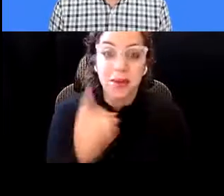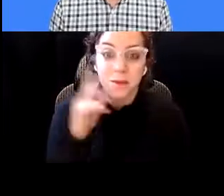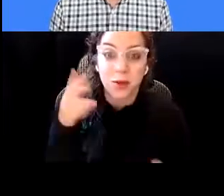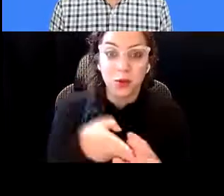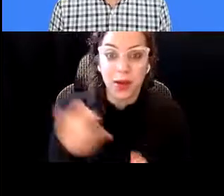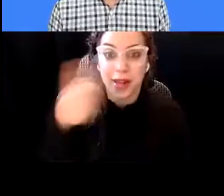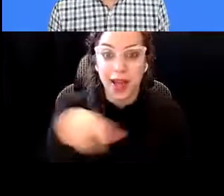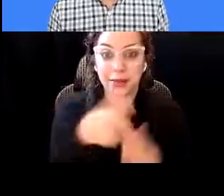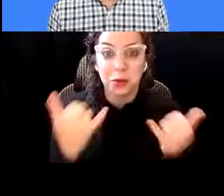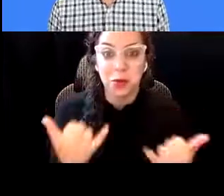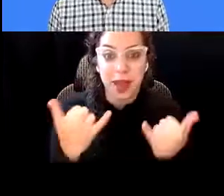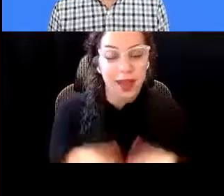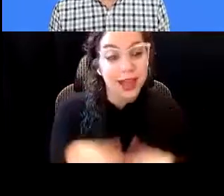for today's session